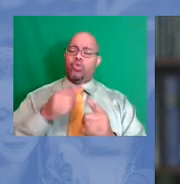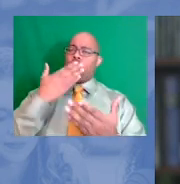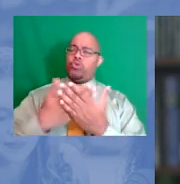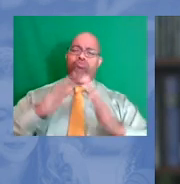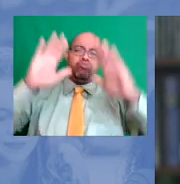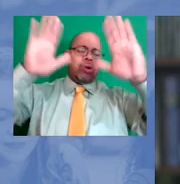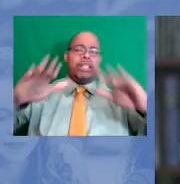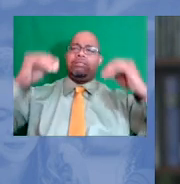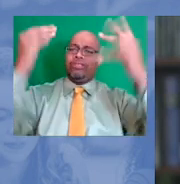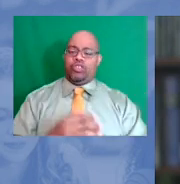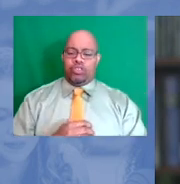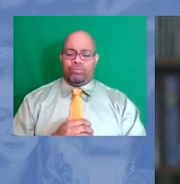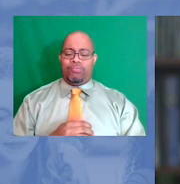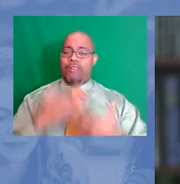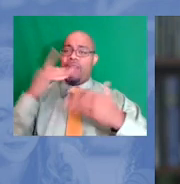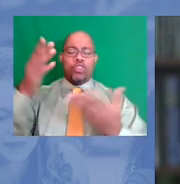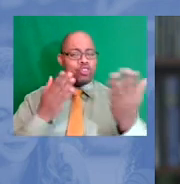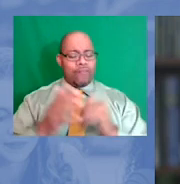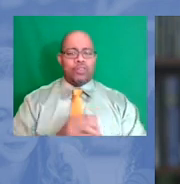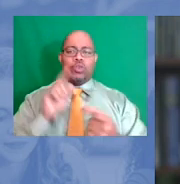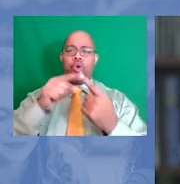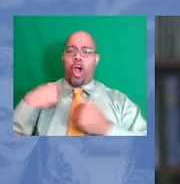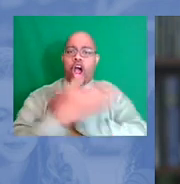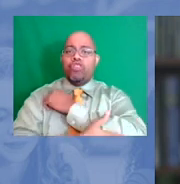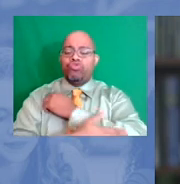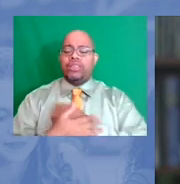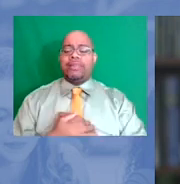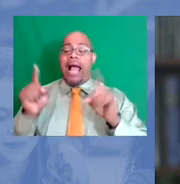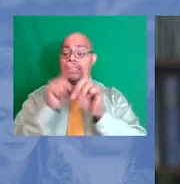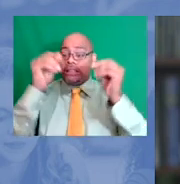THANK YOU FOR YOUR SERVICE TO OUR COUNTRY, AS A TEACHER AND FOR LIFTING THE PROFESSION